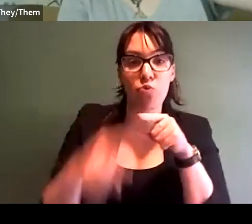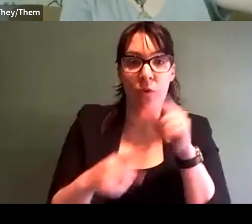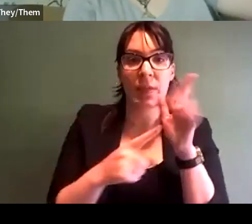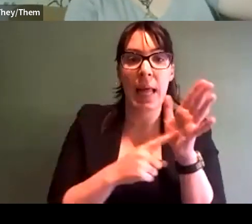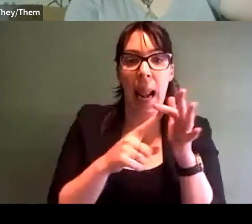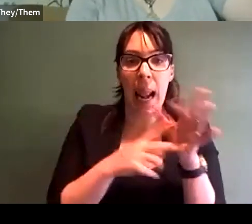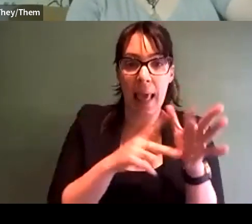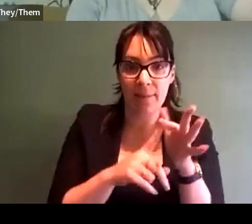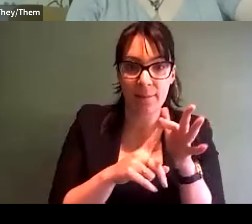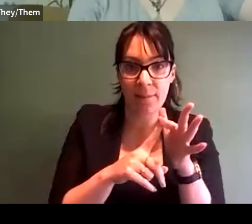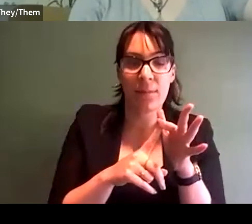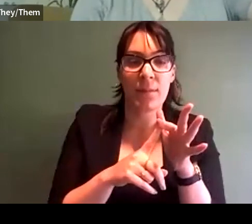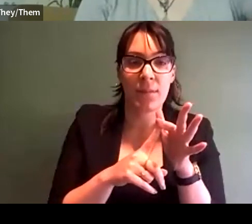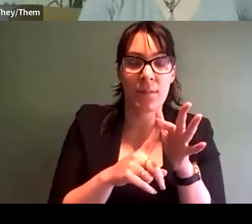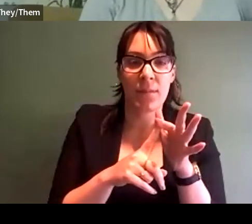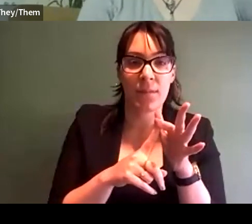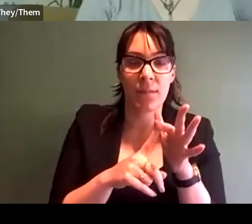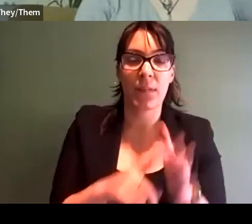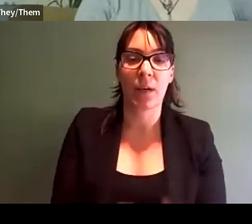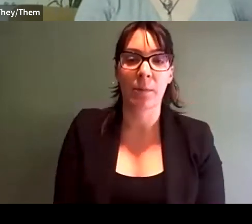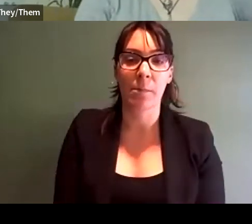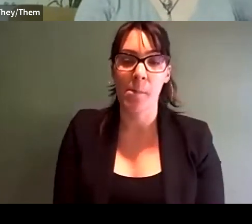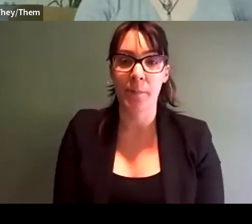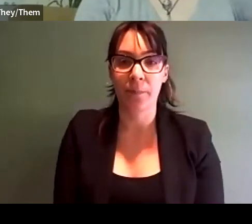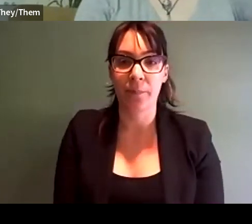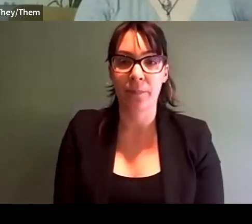it was referred to, back then.